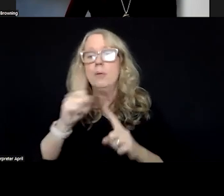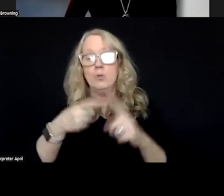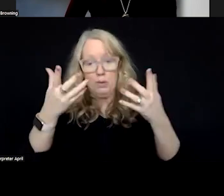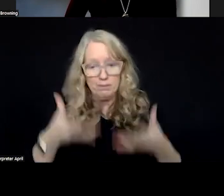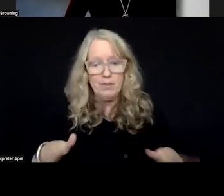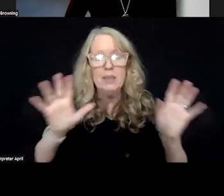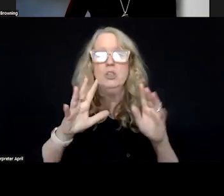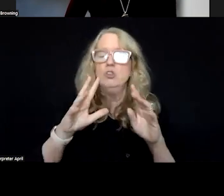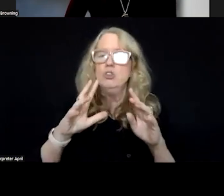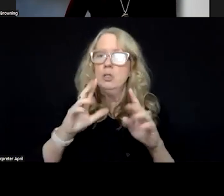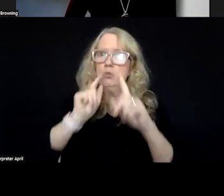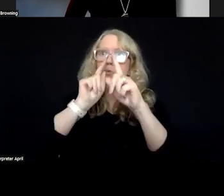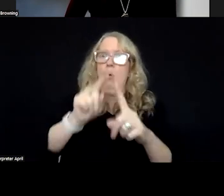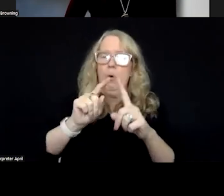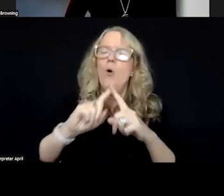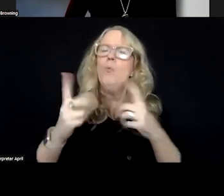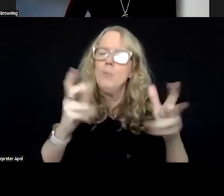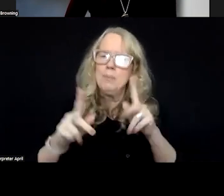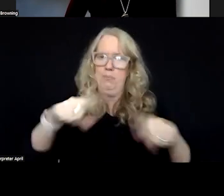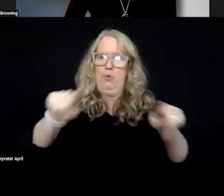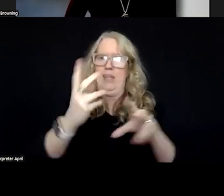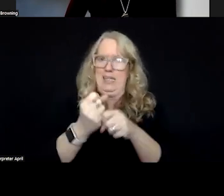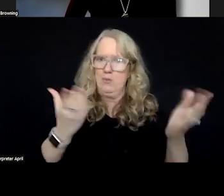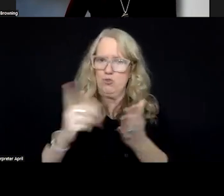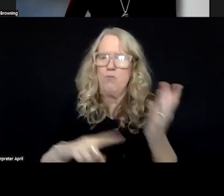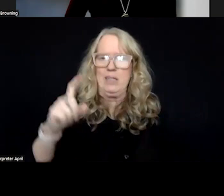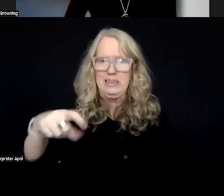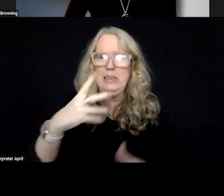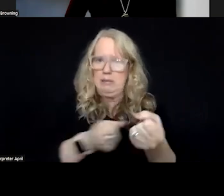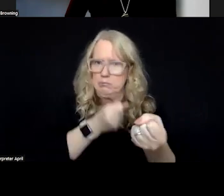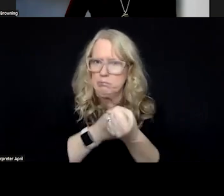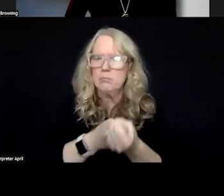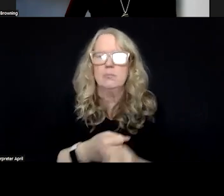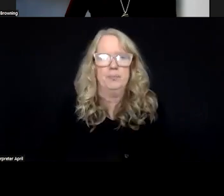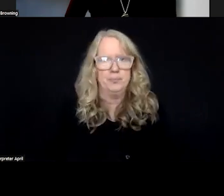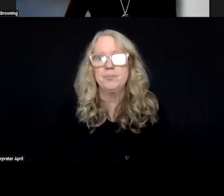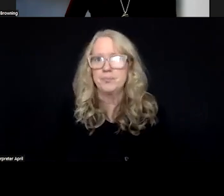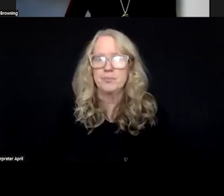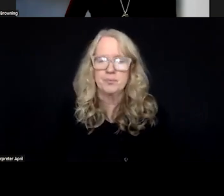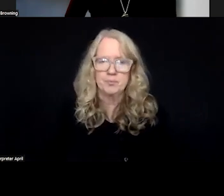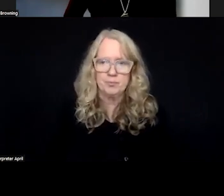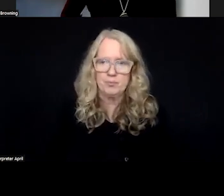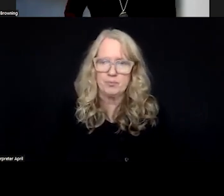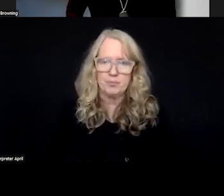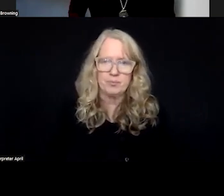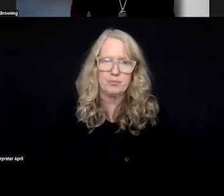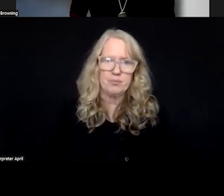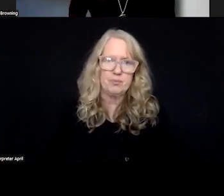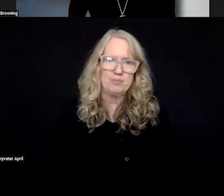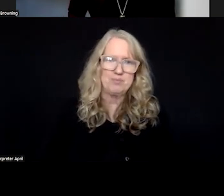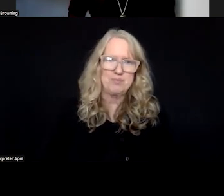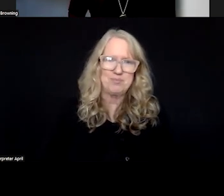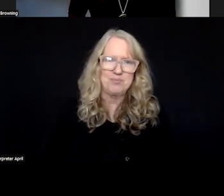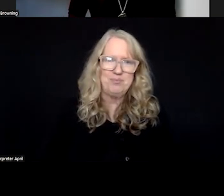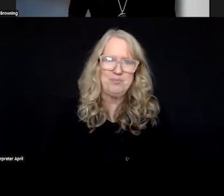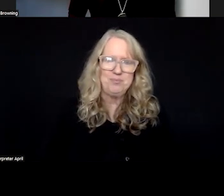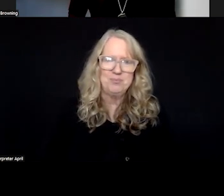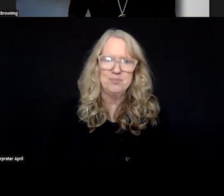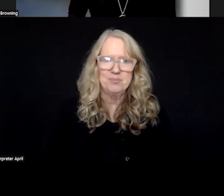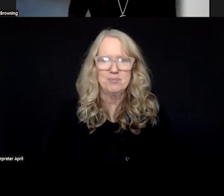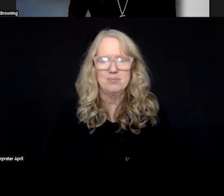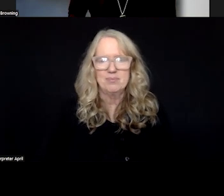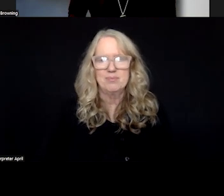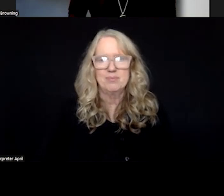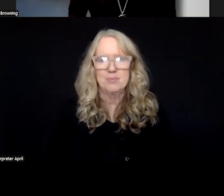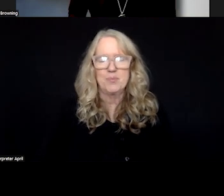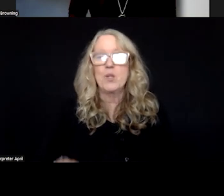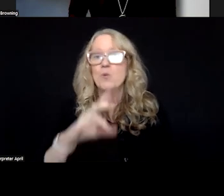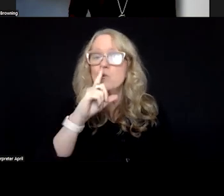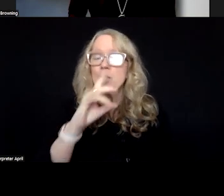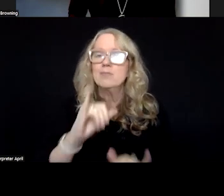GET THEIR SERVICES THEY NEED AND DESERVE. >> SO REALLY INTERESTING TO SEE THAT